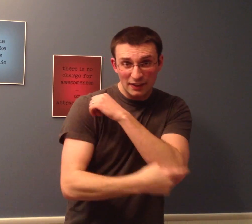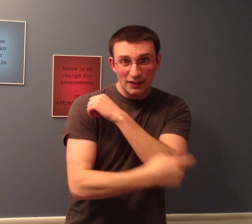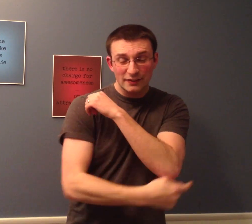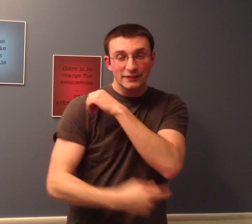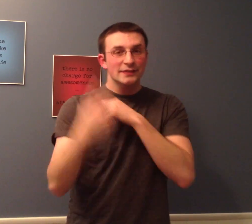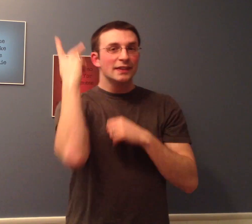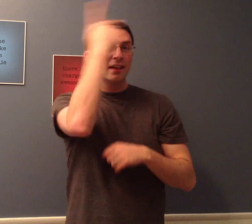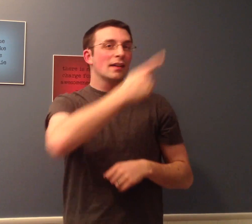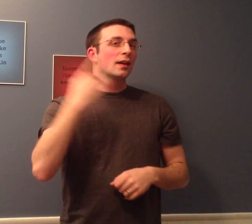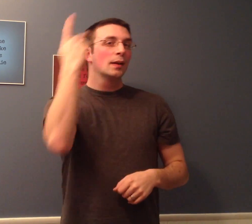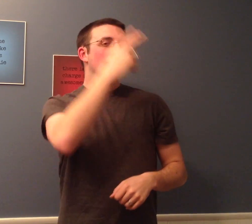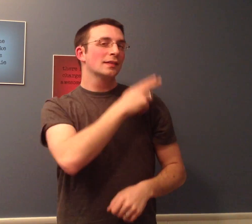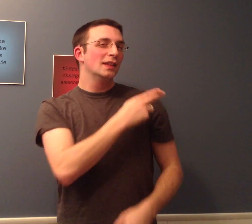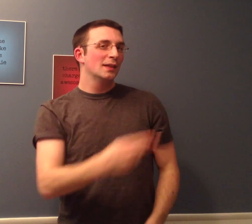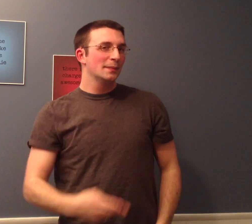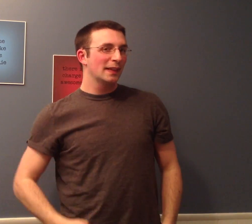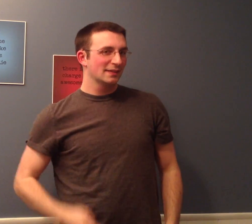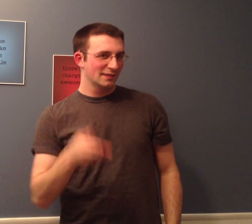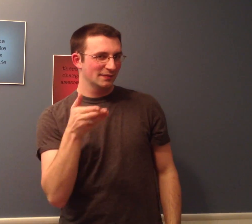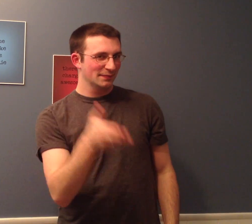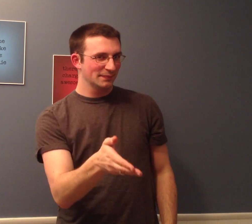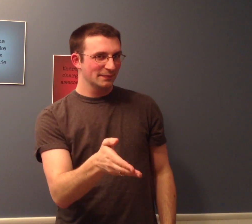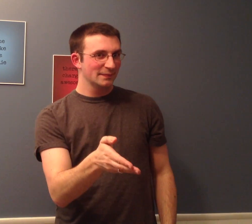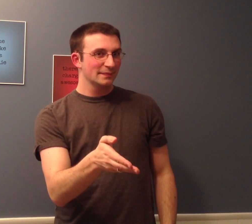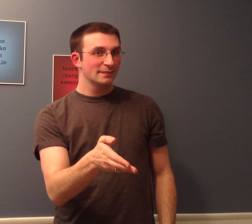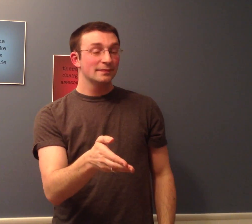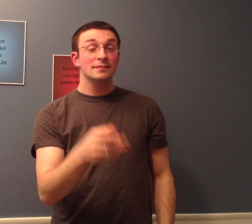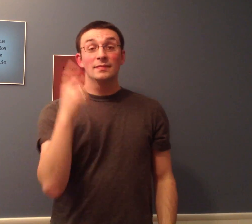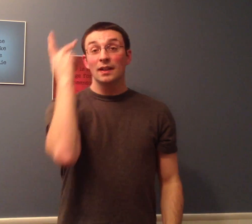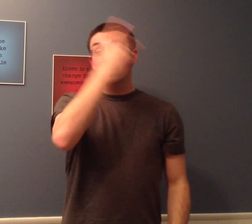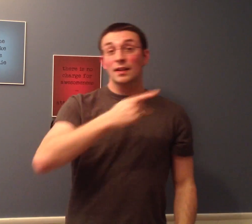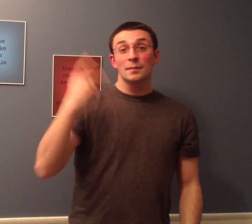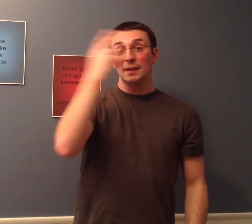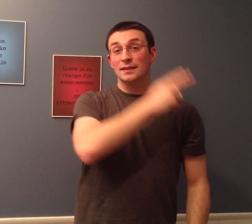fountry, there was a very prandsome hince.